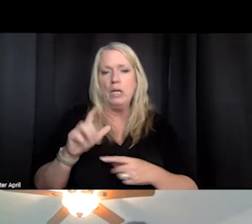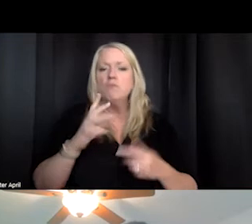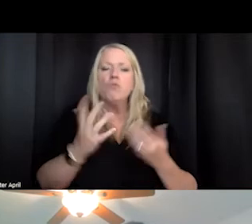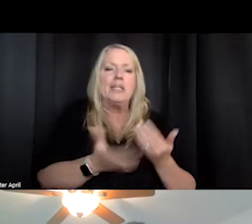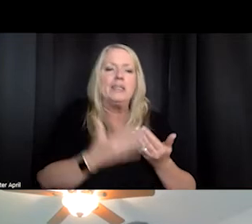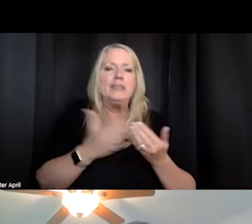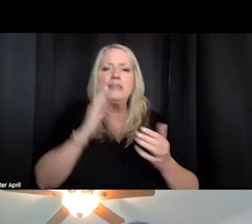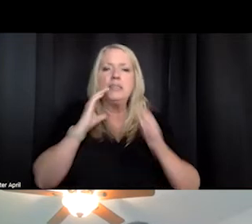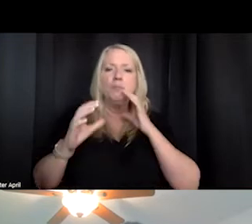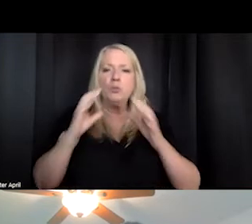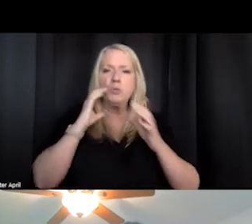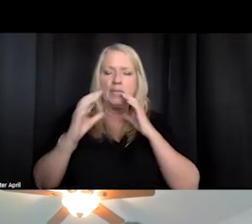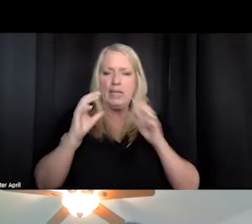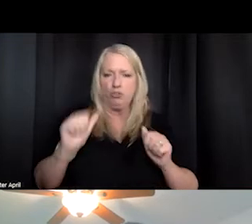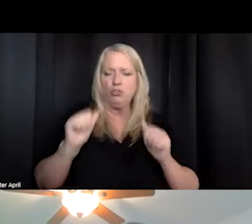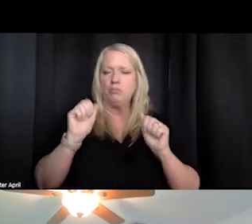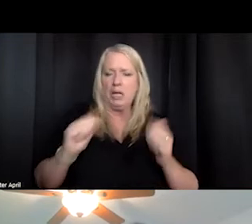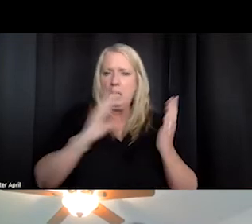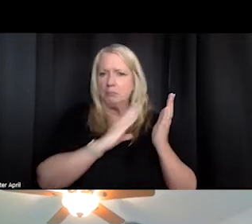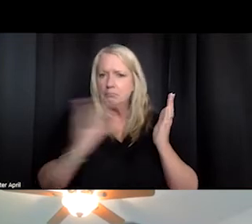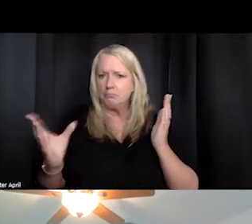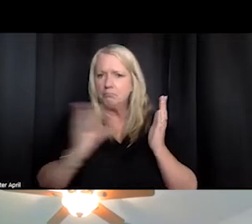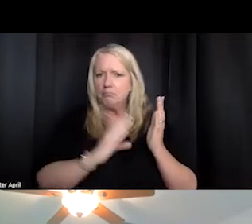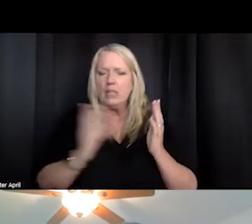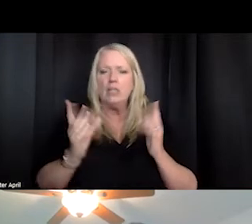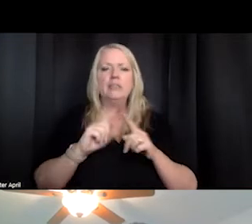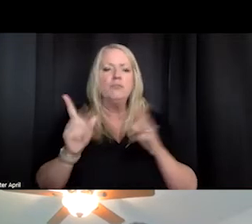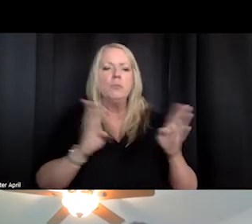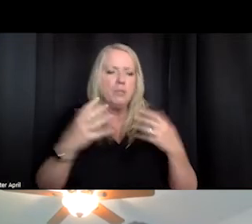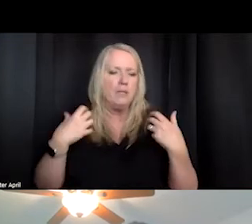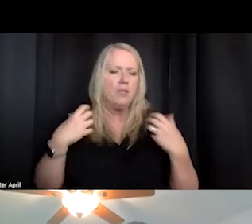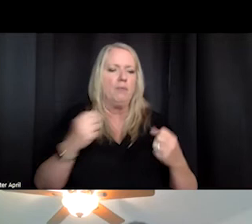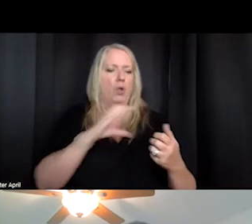SECTOR. SINCE WE ARE BRINGING TOGETHER. BEHAVIORAL HEALTH, LAW ENFORCEMENT, 911 COMMUNITIES